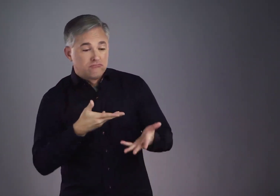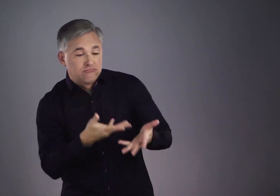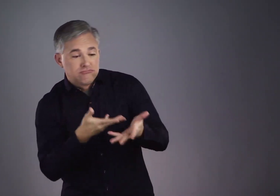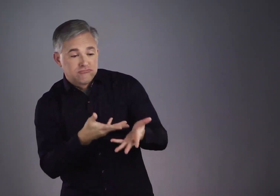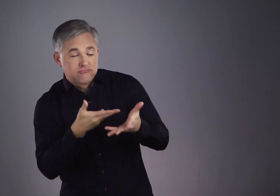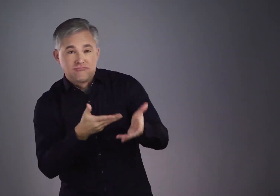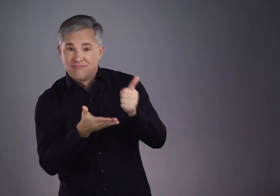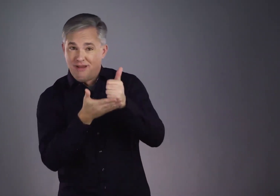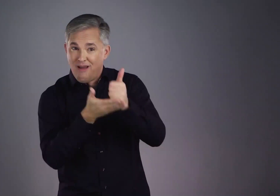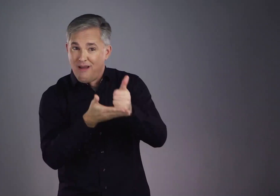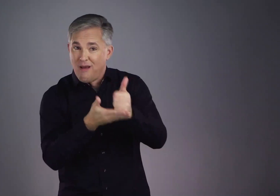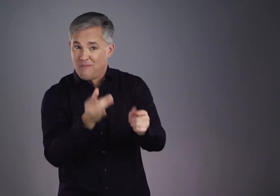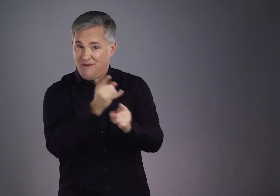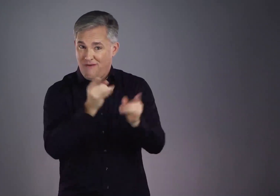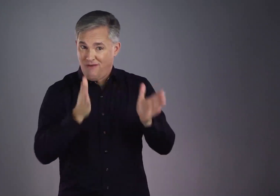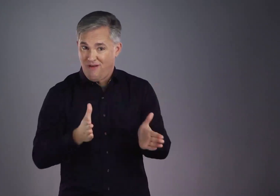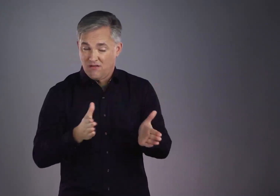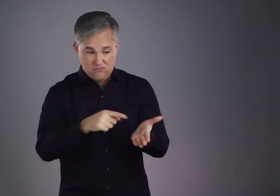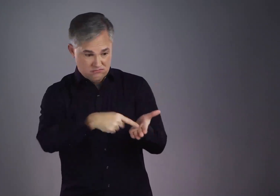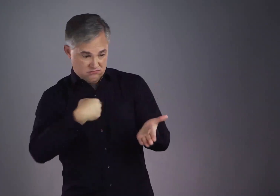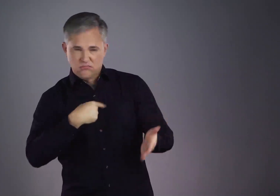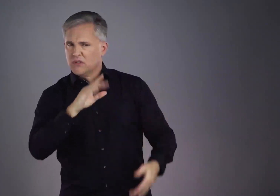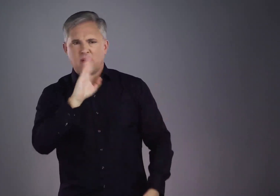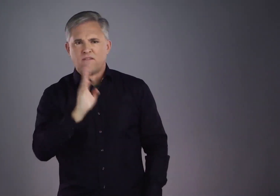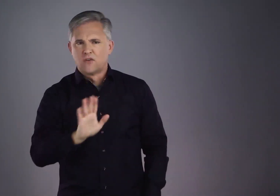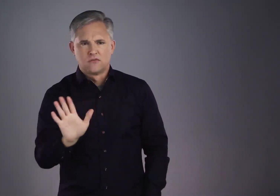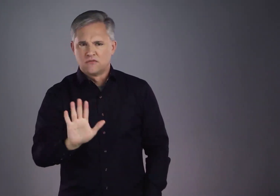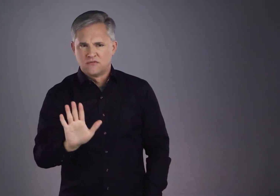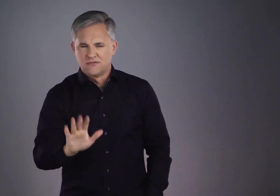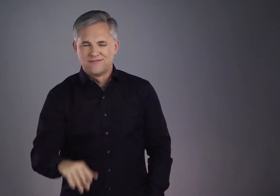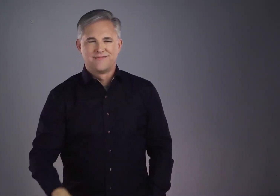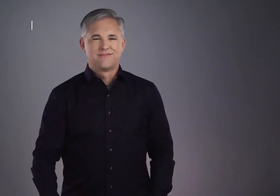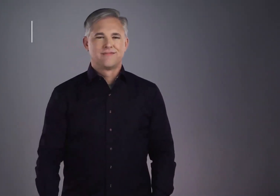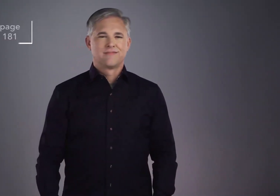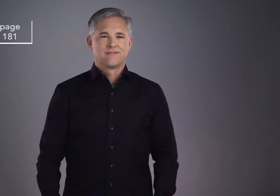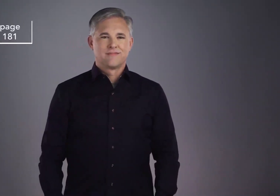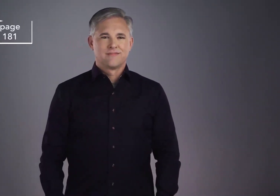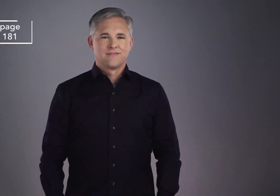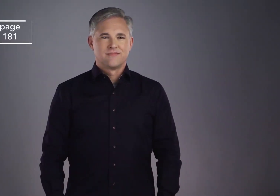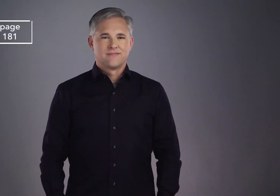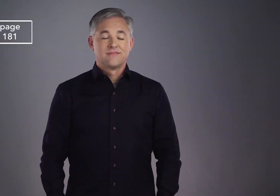But our usual A.A. “12 Step” work is never to be paid for.